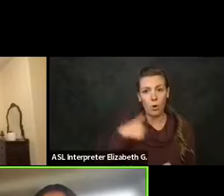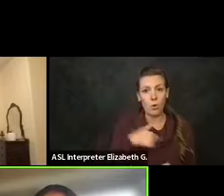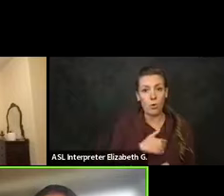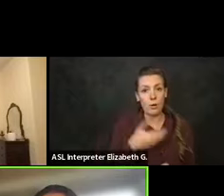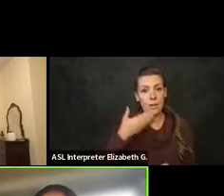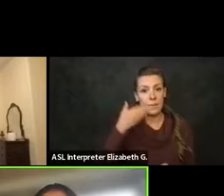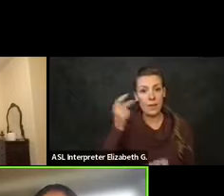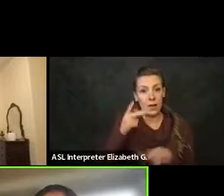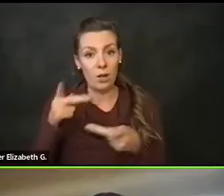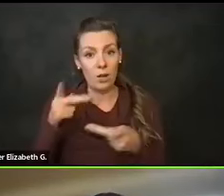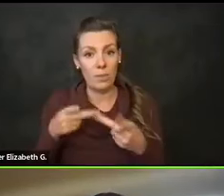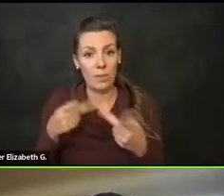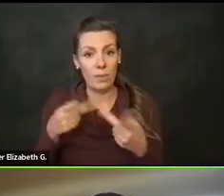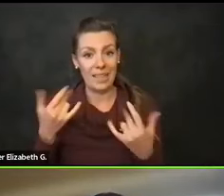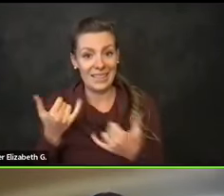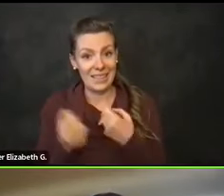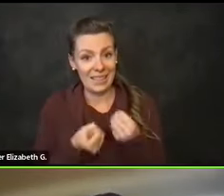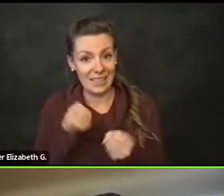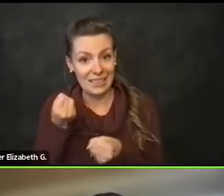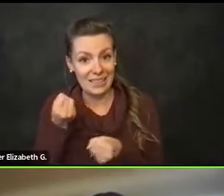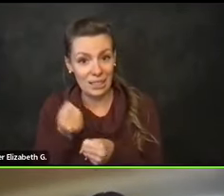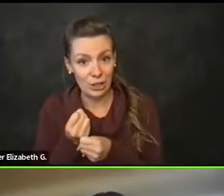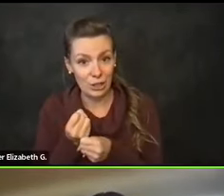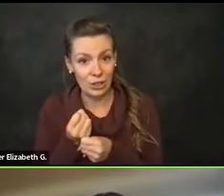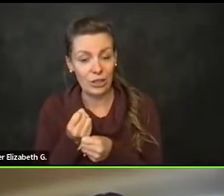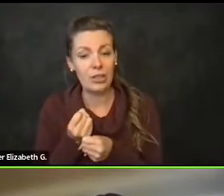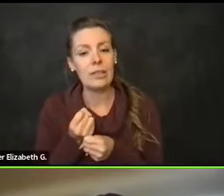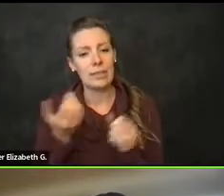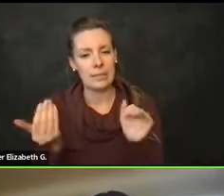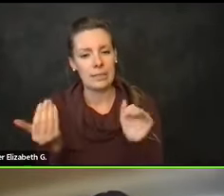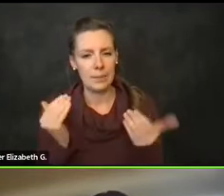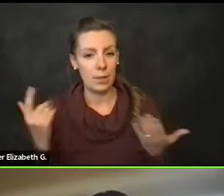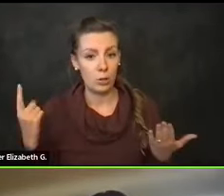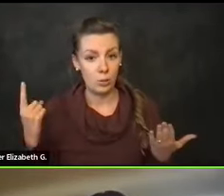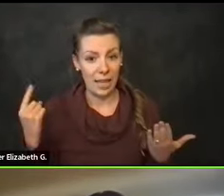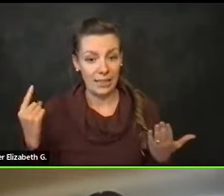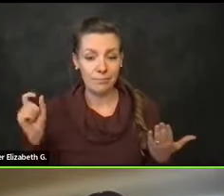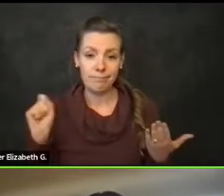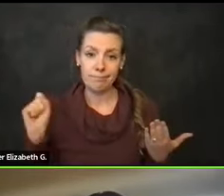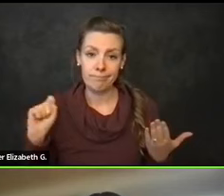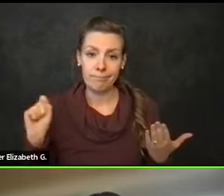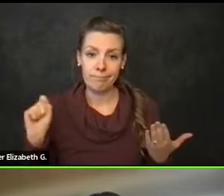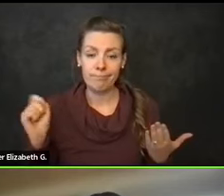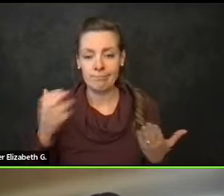year, this holiday season than last year, thanks mostly to the vaccine.